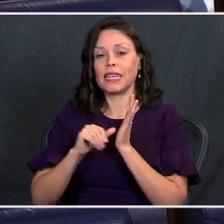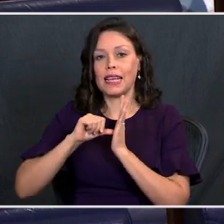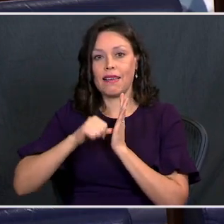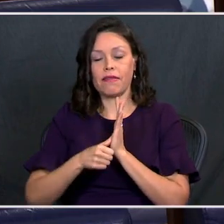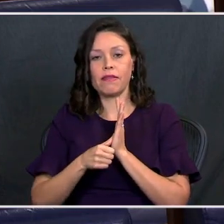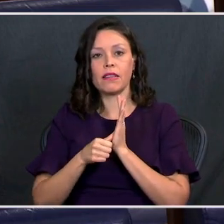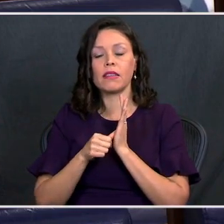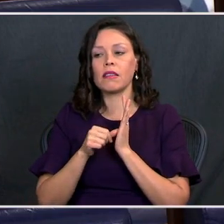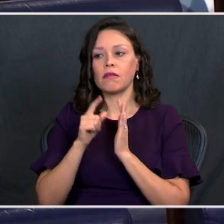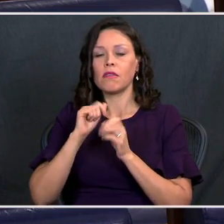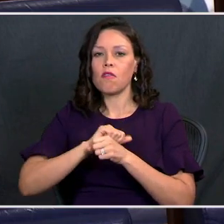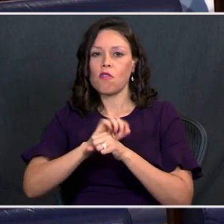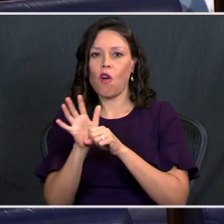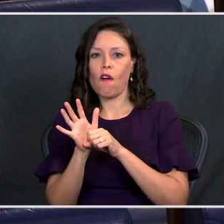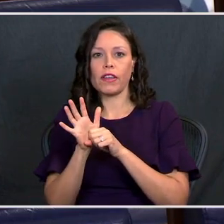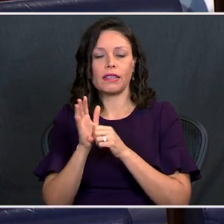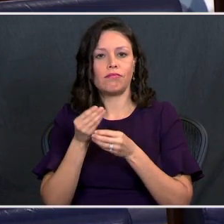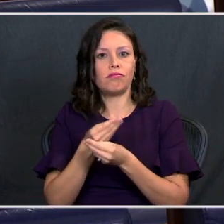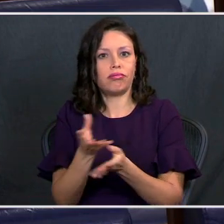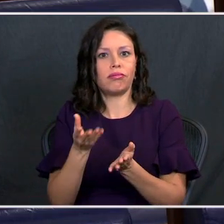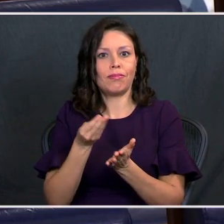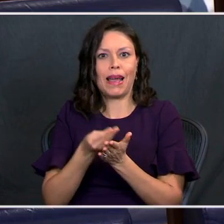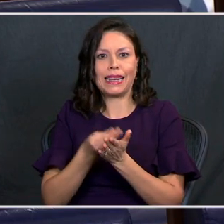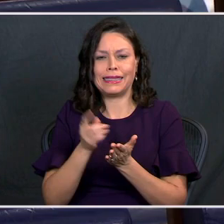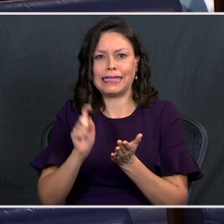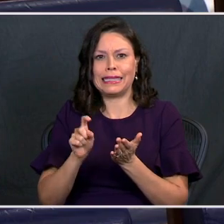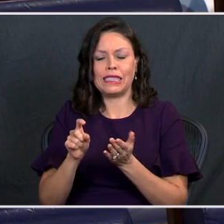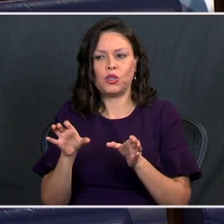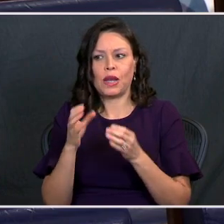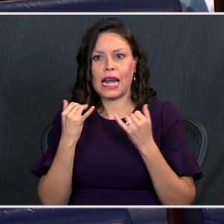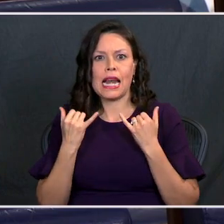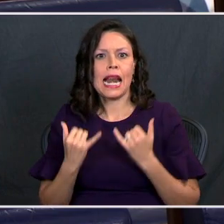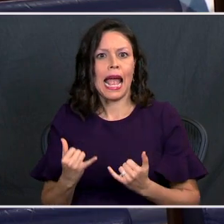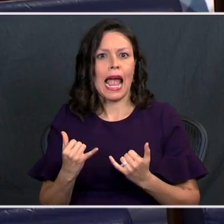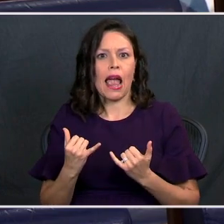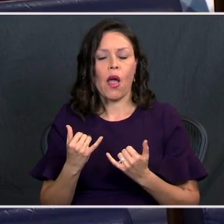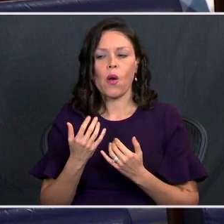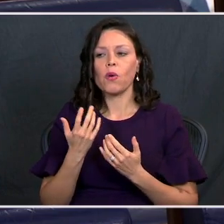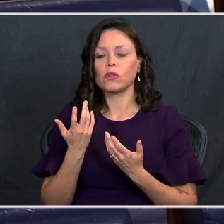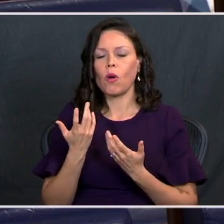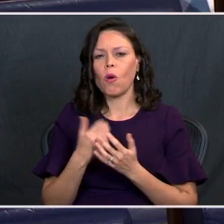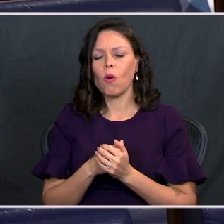of the COVID relief package, the need to get something done now. With that in mind, you know,